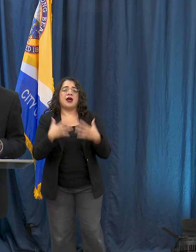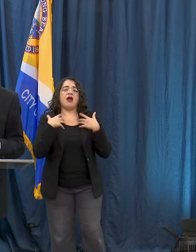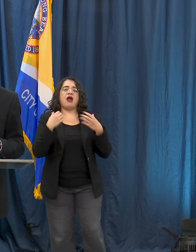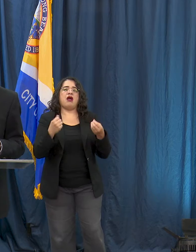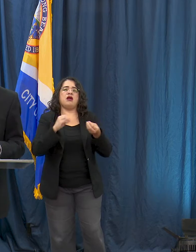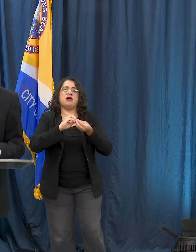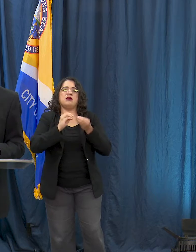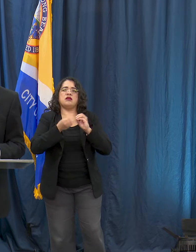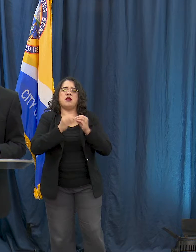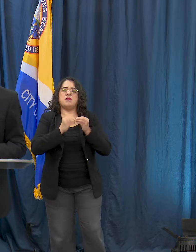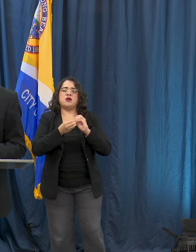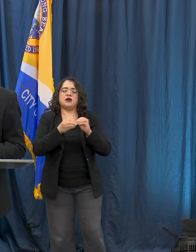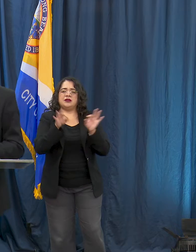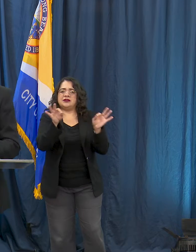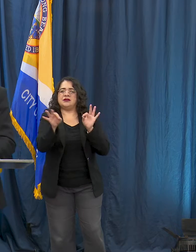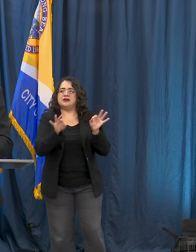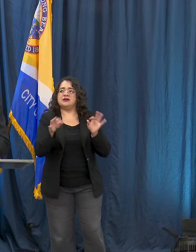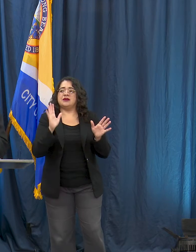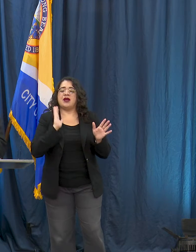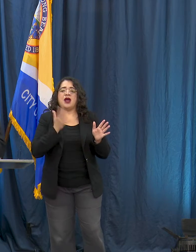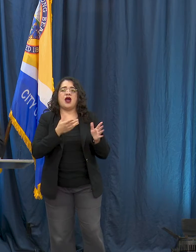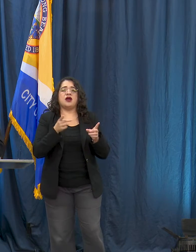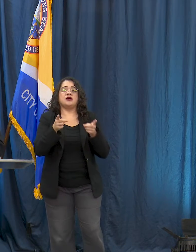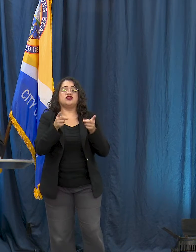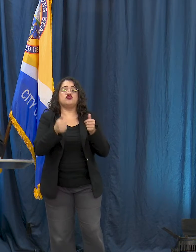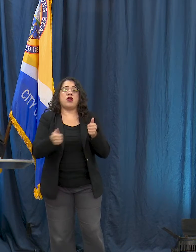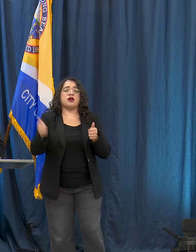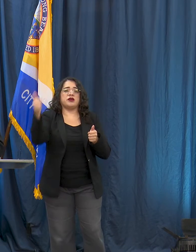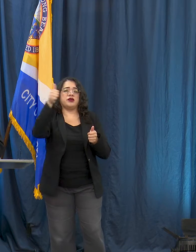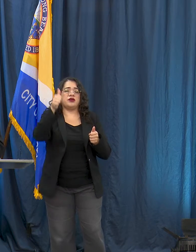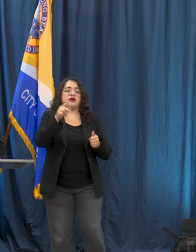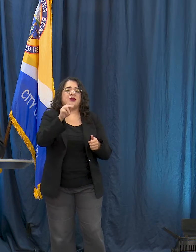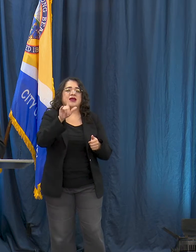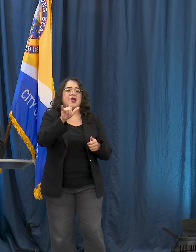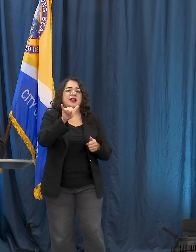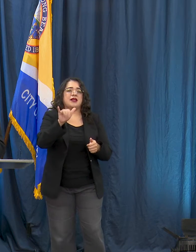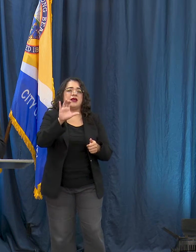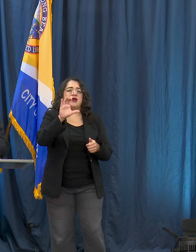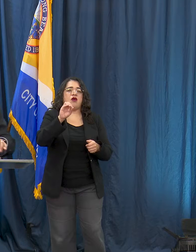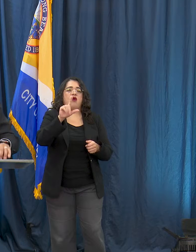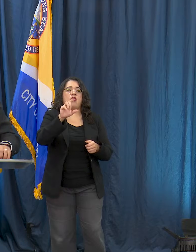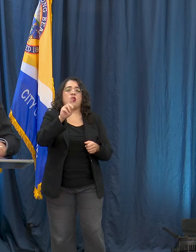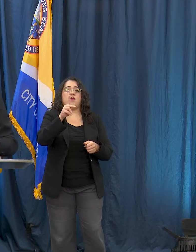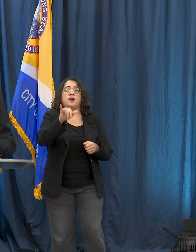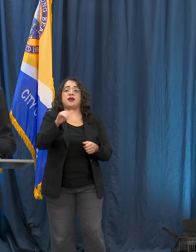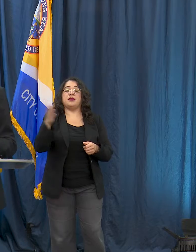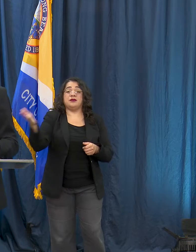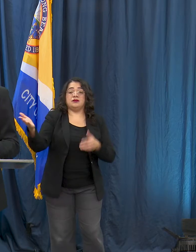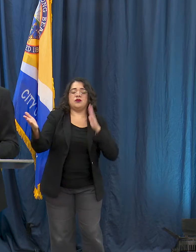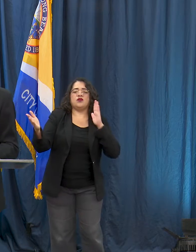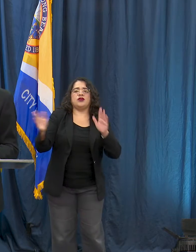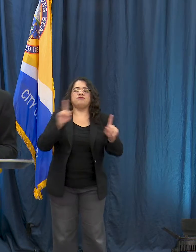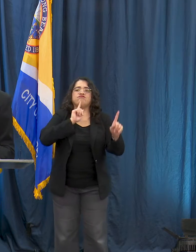I'm going to have our Director of Health and Human Services Kelly Colopy come up and give some more details and announcements.